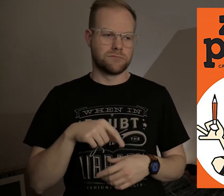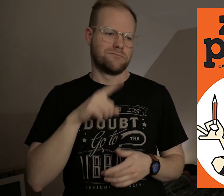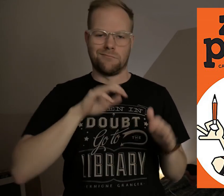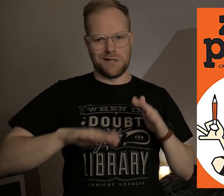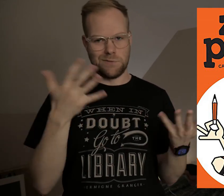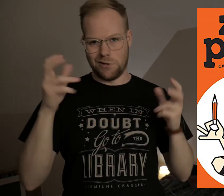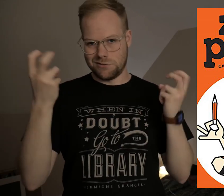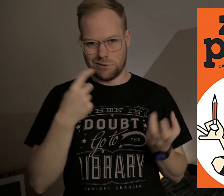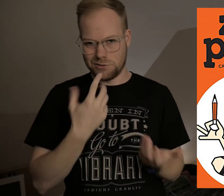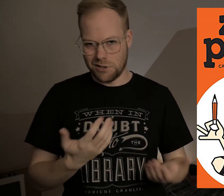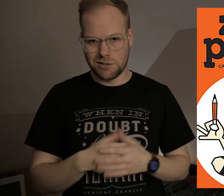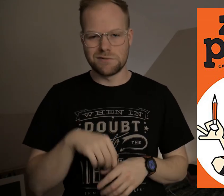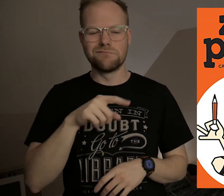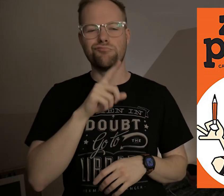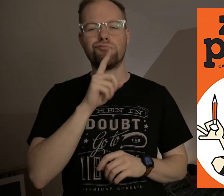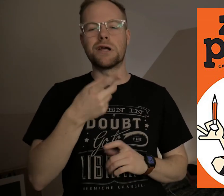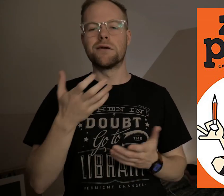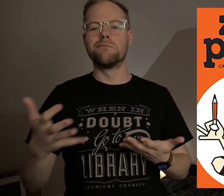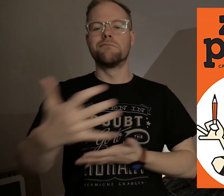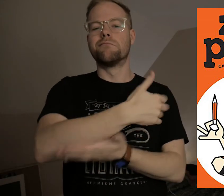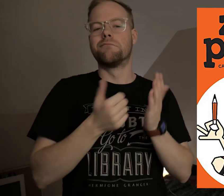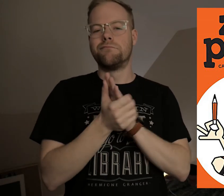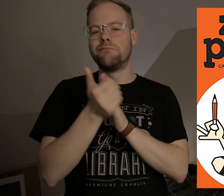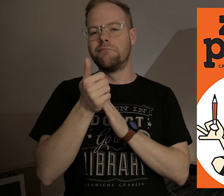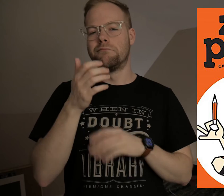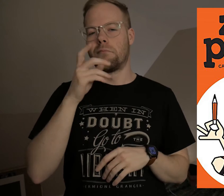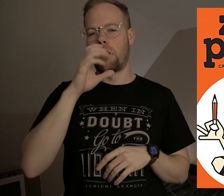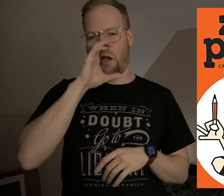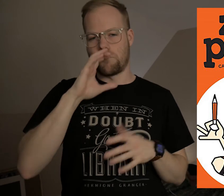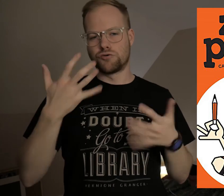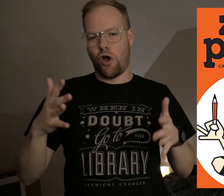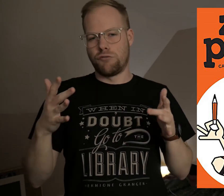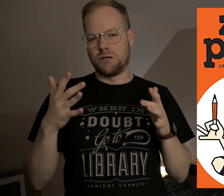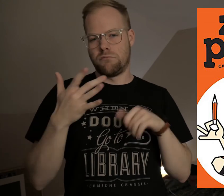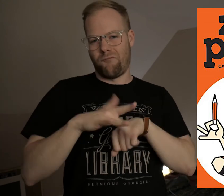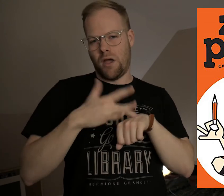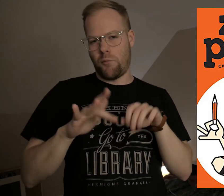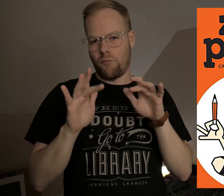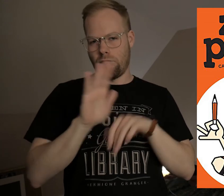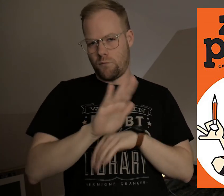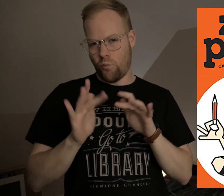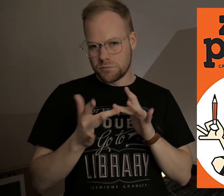This is basically what the title says, and it’s a bind-up of all comics already available on his website.